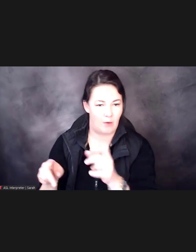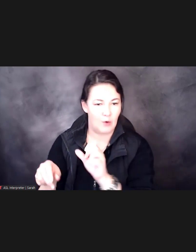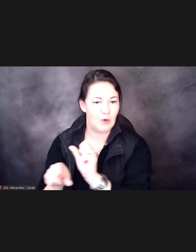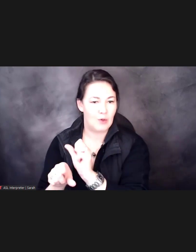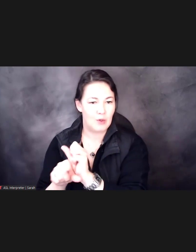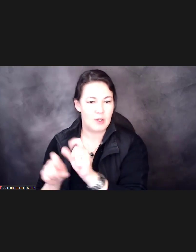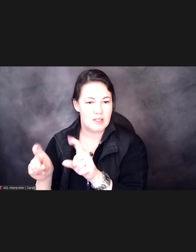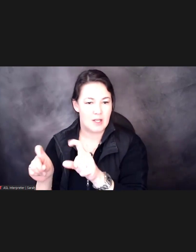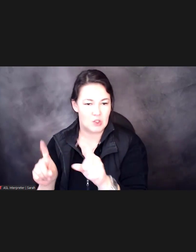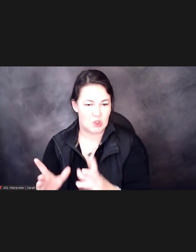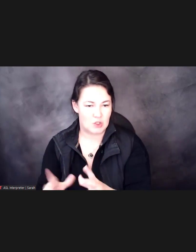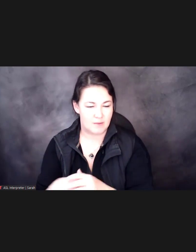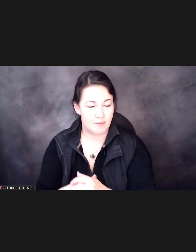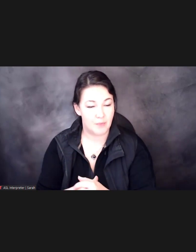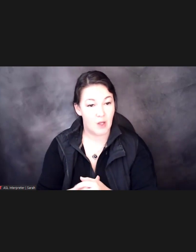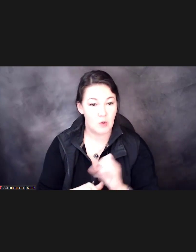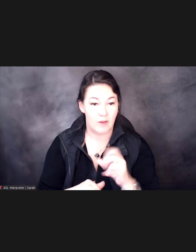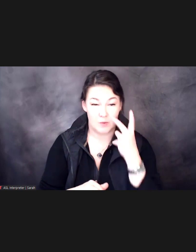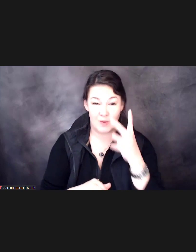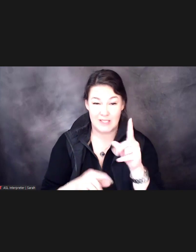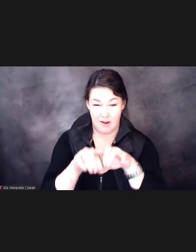So, that's what you see here on your screen.